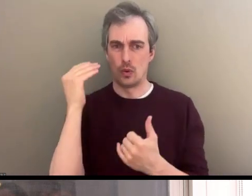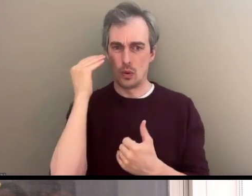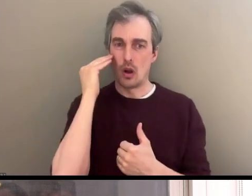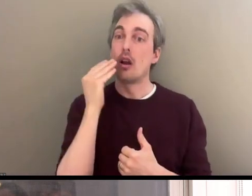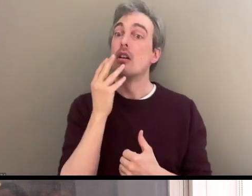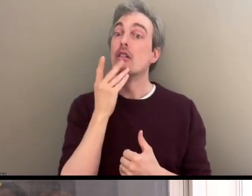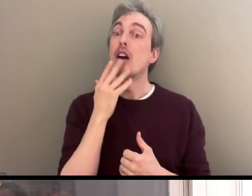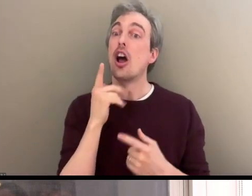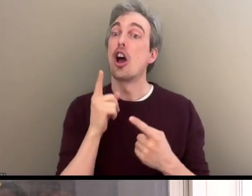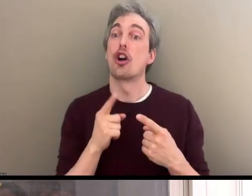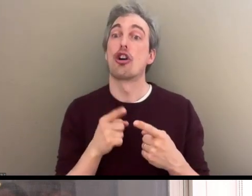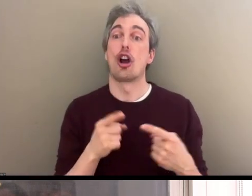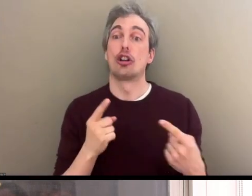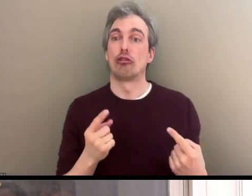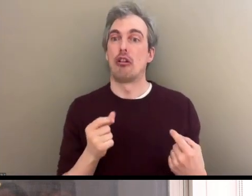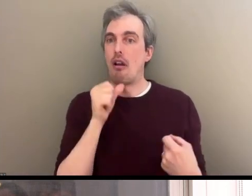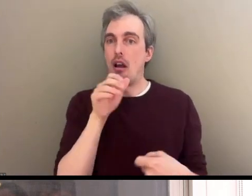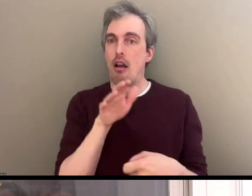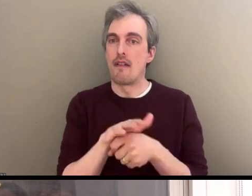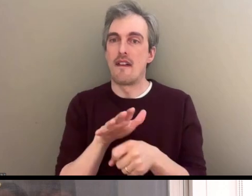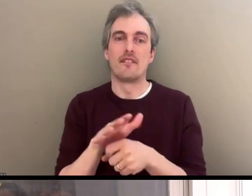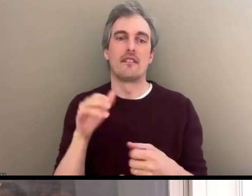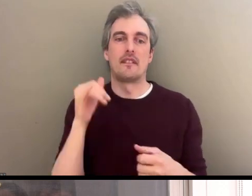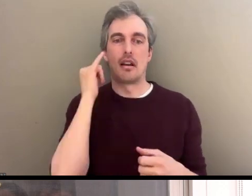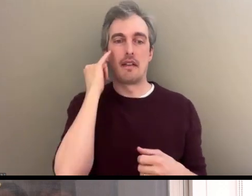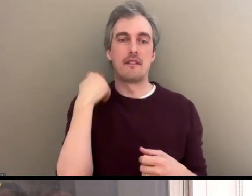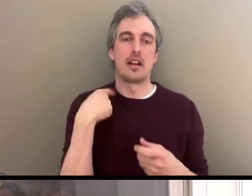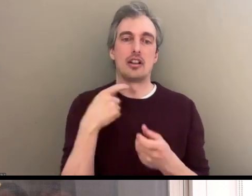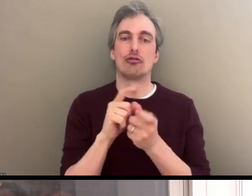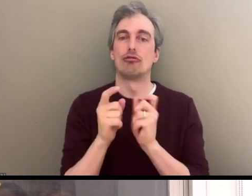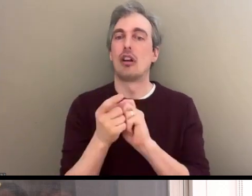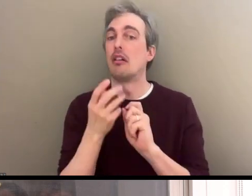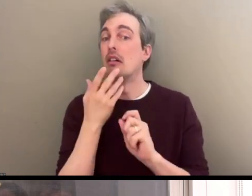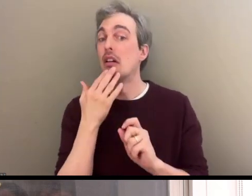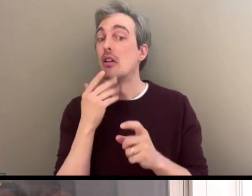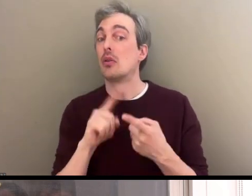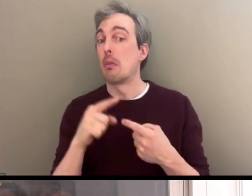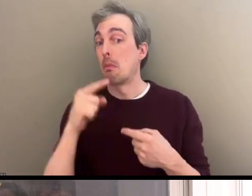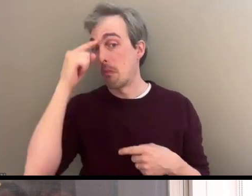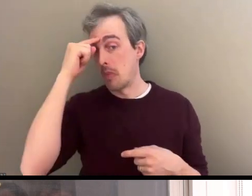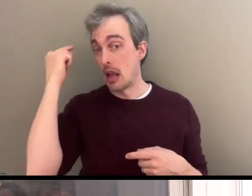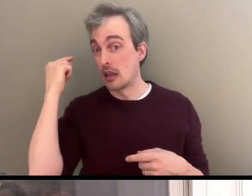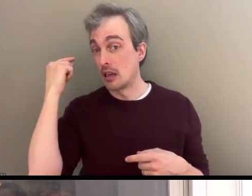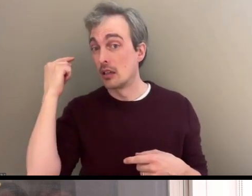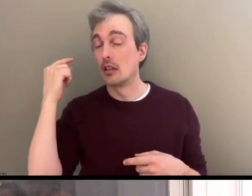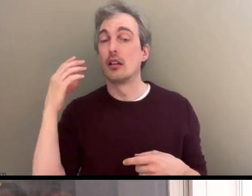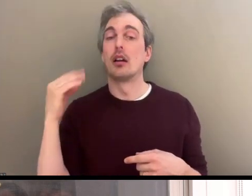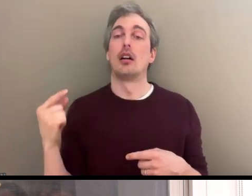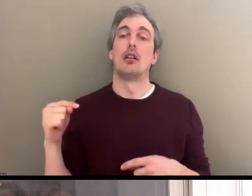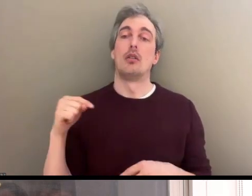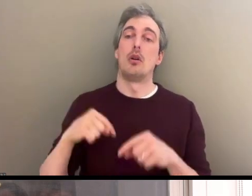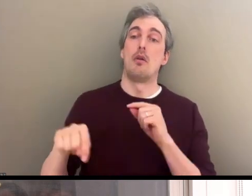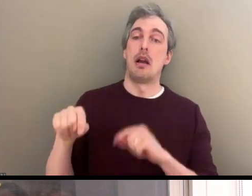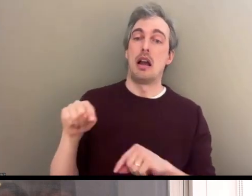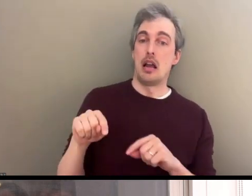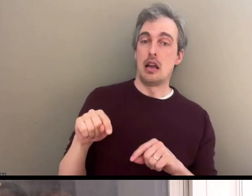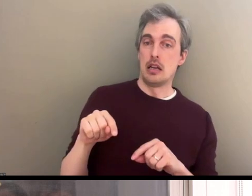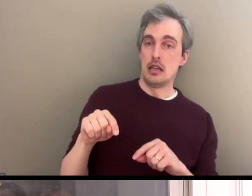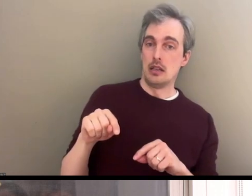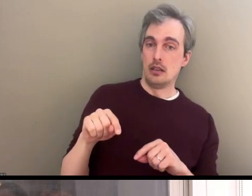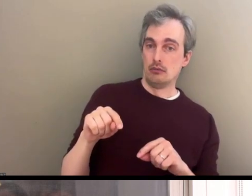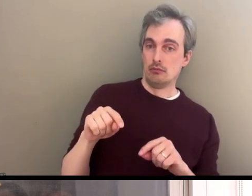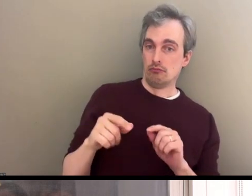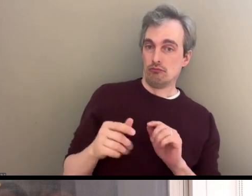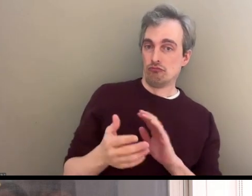that color, and I change it to black, and I go back, and I rerun the scan,